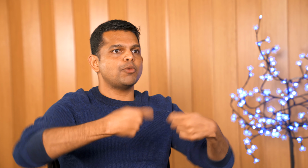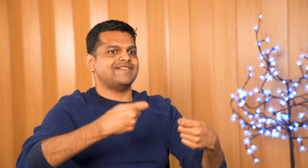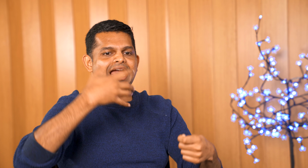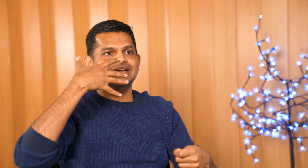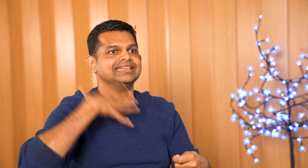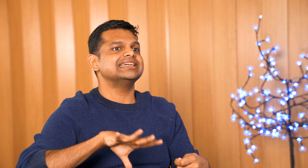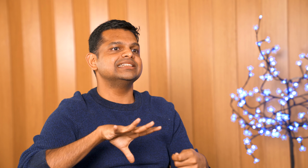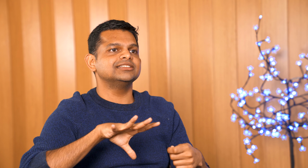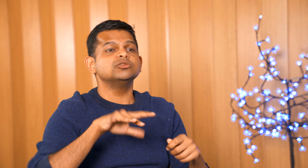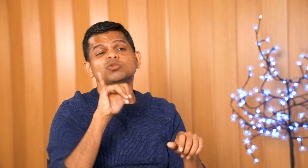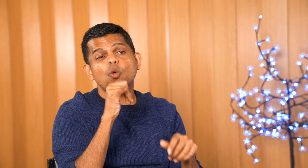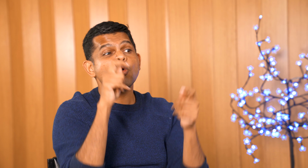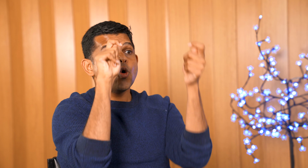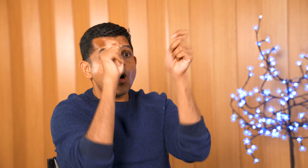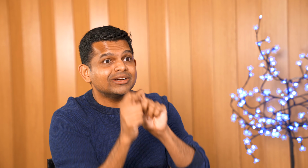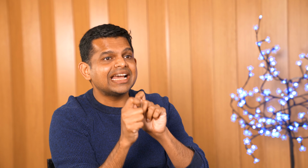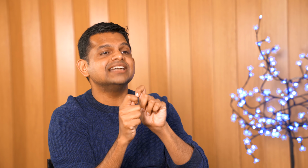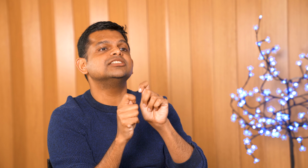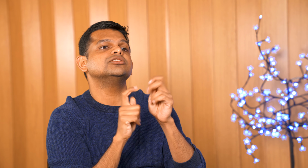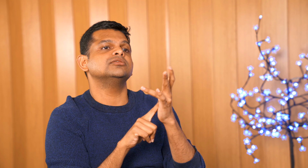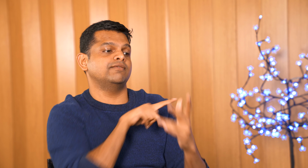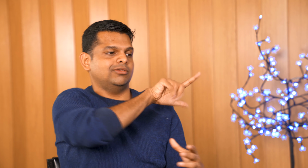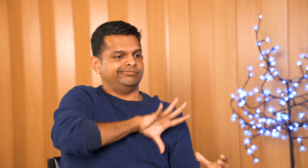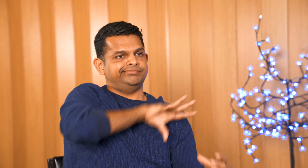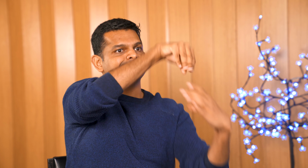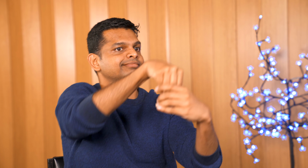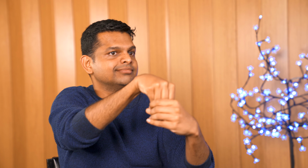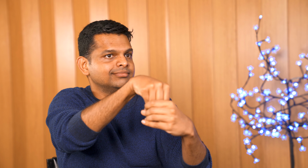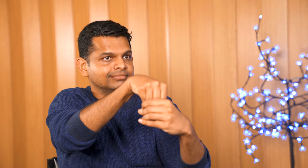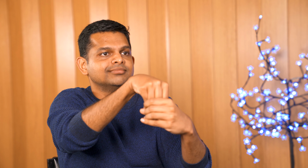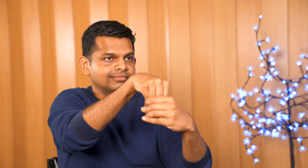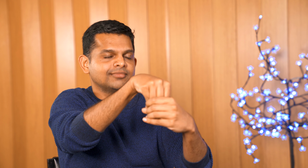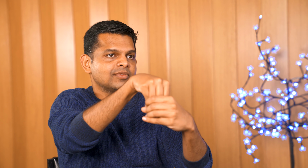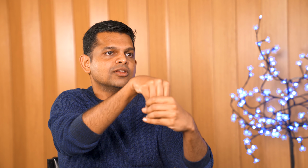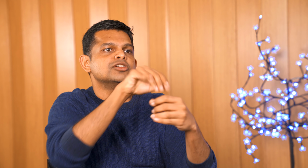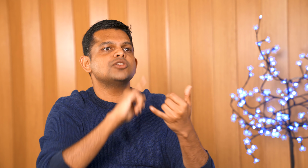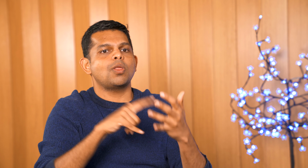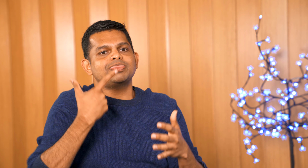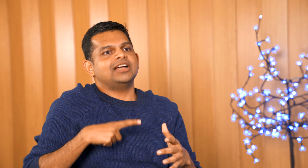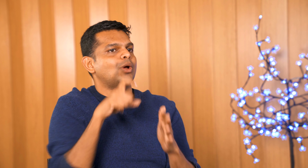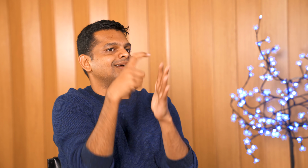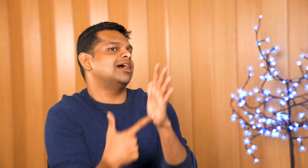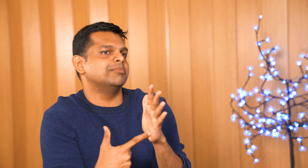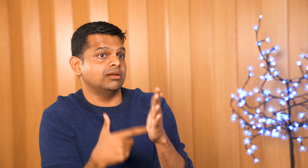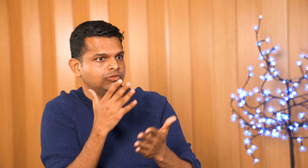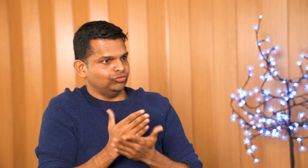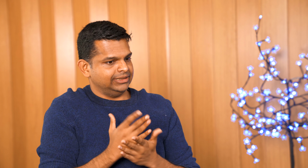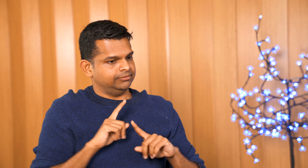because of the lack of modifications or adjustments in society that allows us to participate fully.